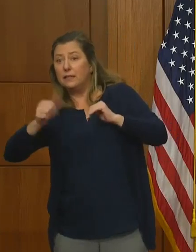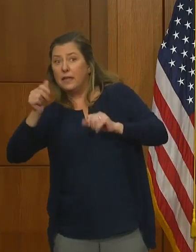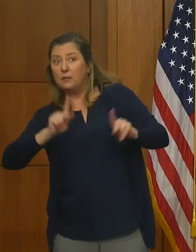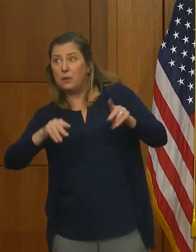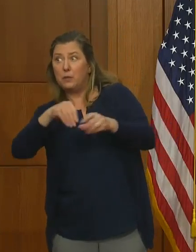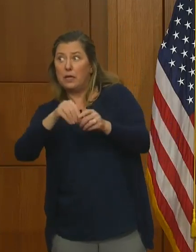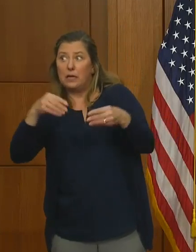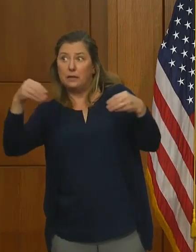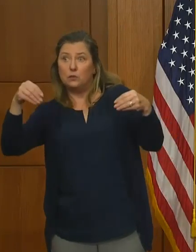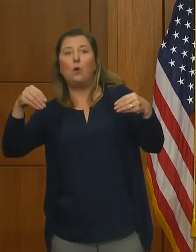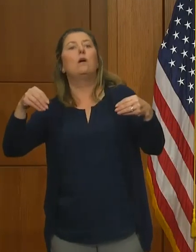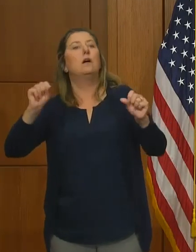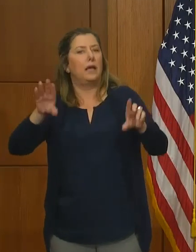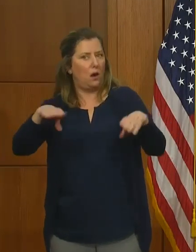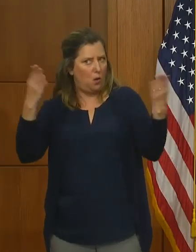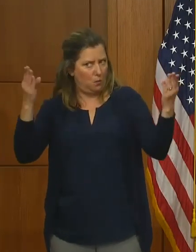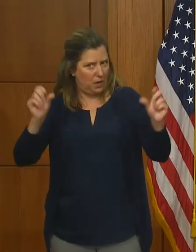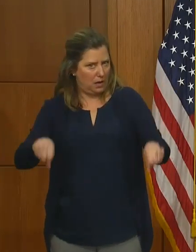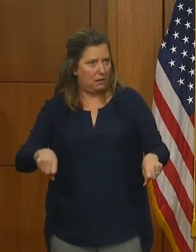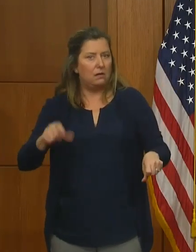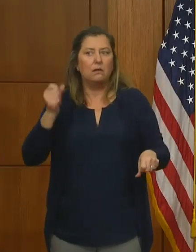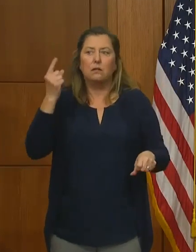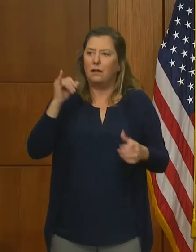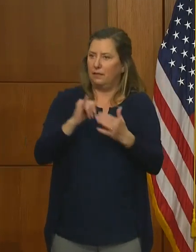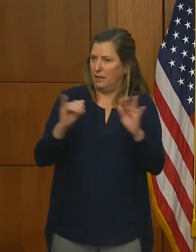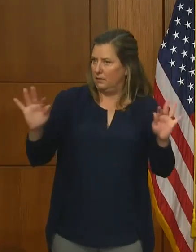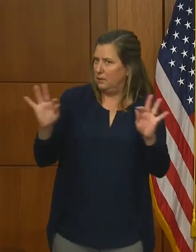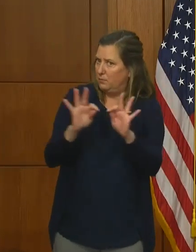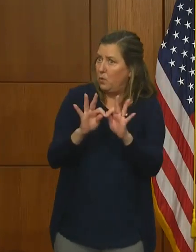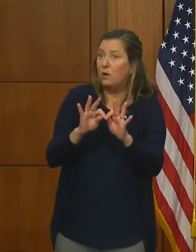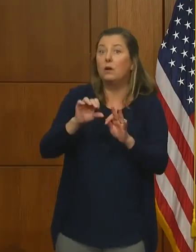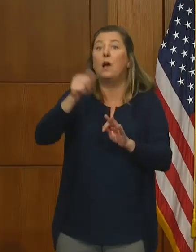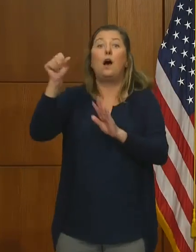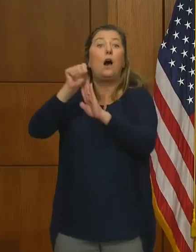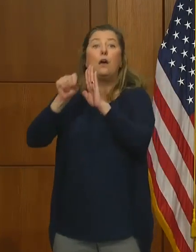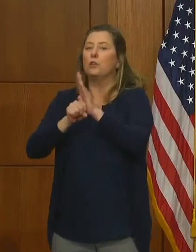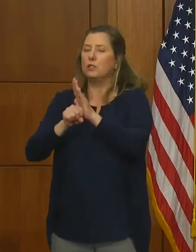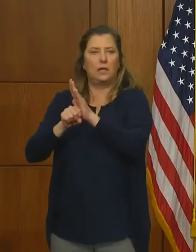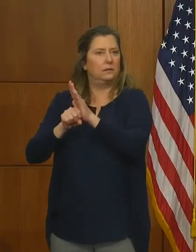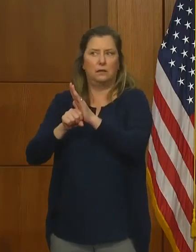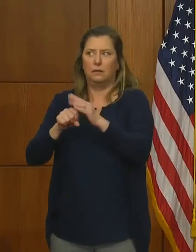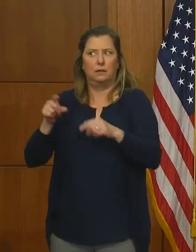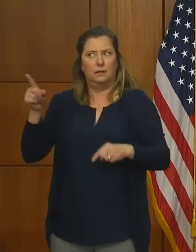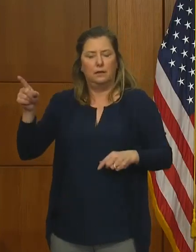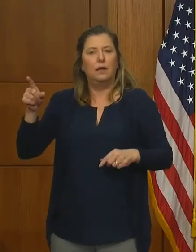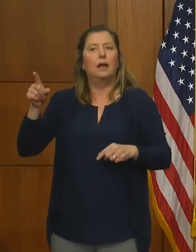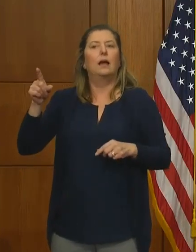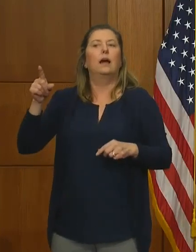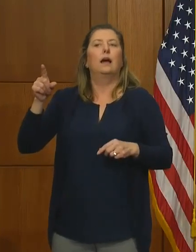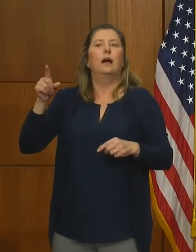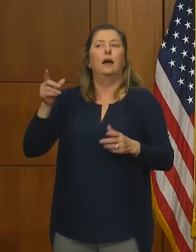SOCIAL DISTANCING KICK KEEP TEN ARE UNDER. IN THEIR STORES THEY CAN REMAIN OPEN. AND THAT'S